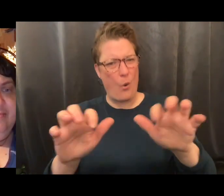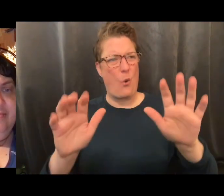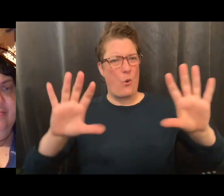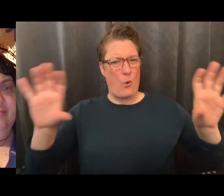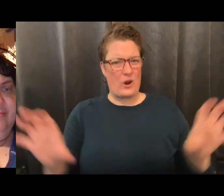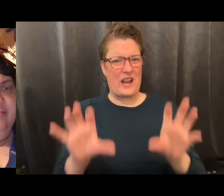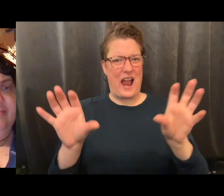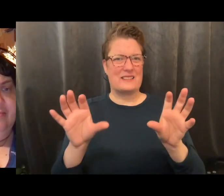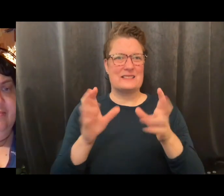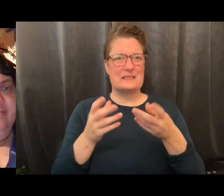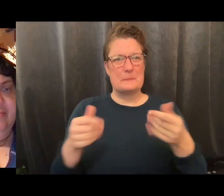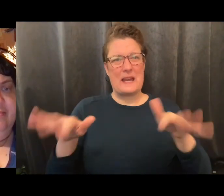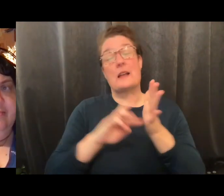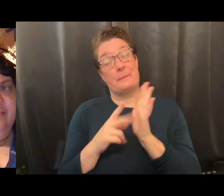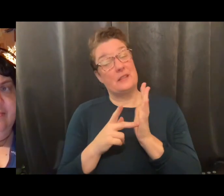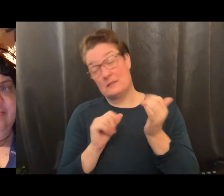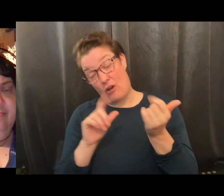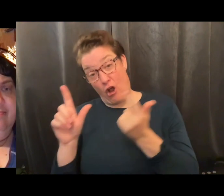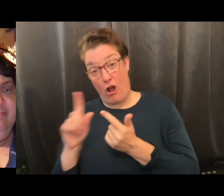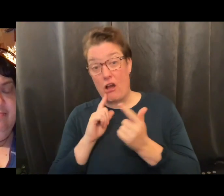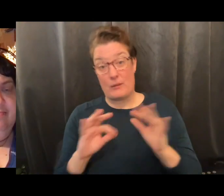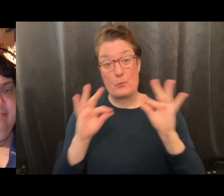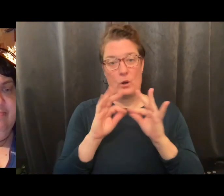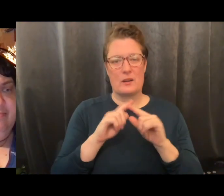But that's part of, like, what needs to be creative like, I always say